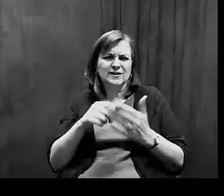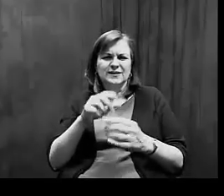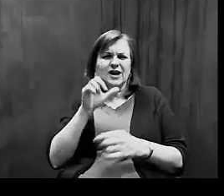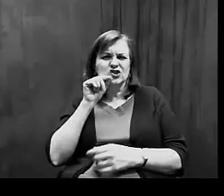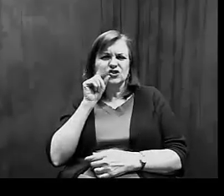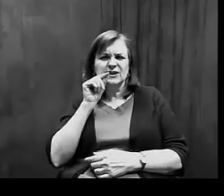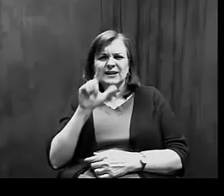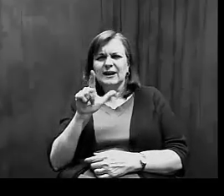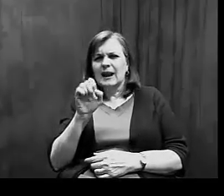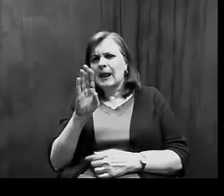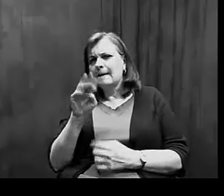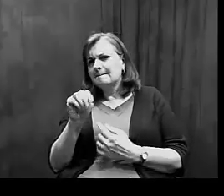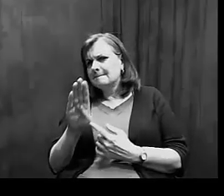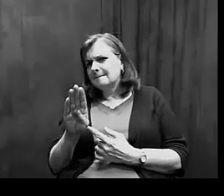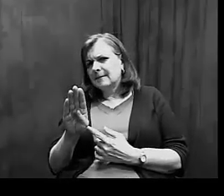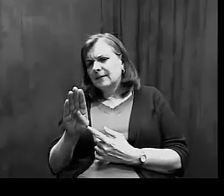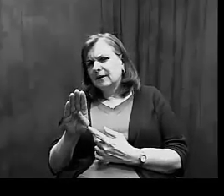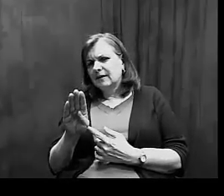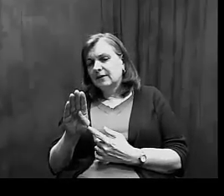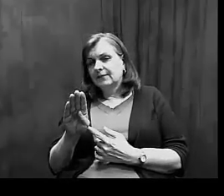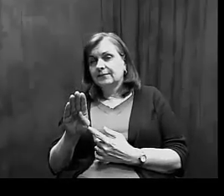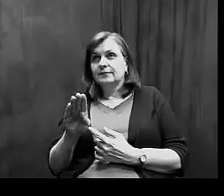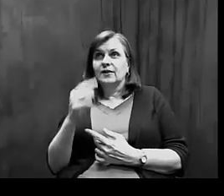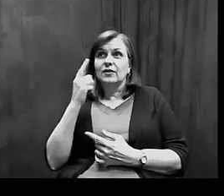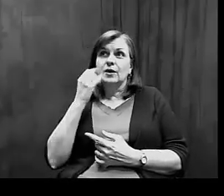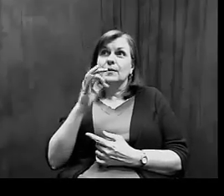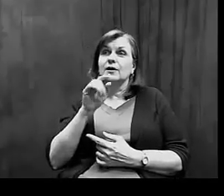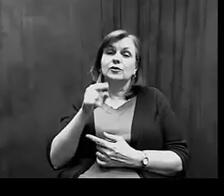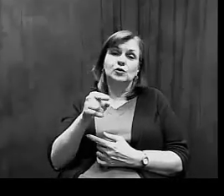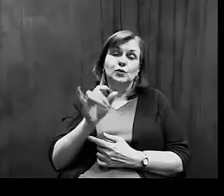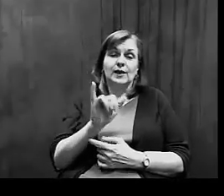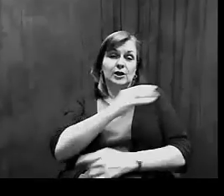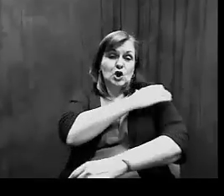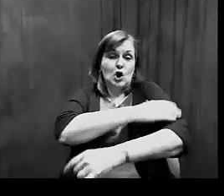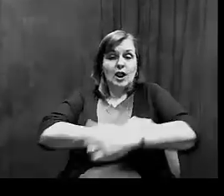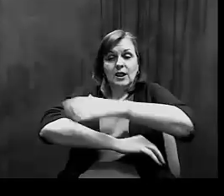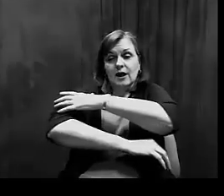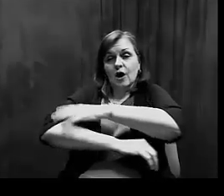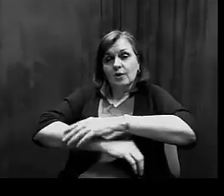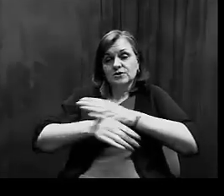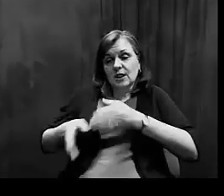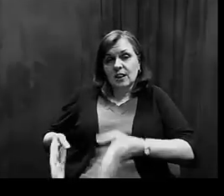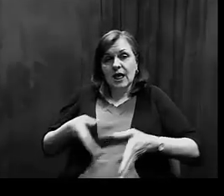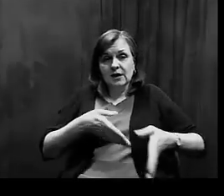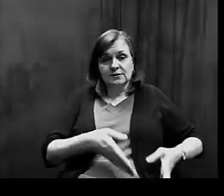so a chicken limb is what? well, its no different than yours -- it could be legs